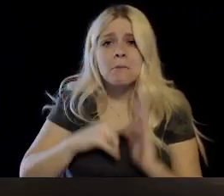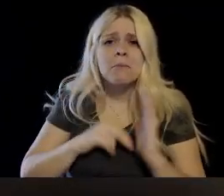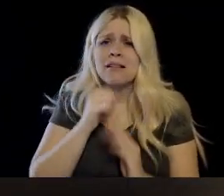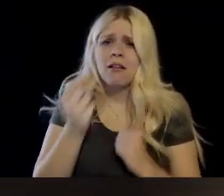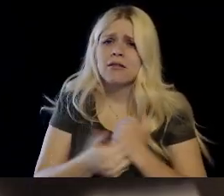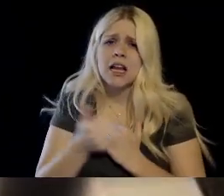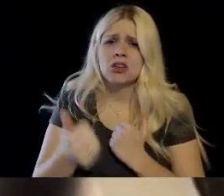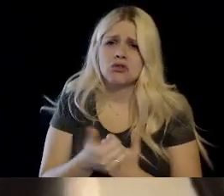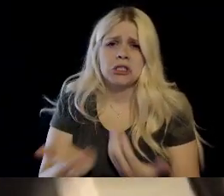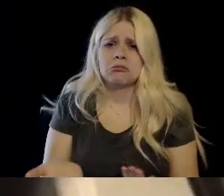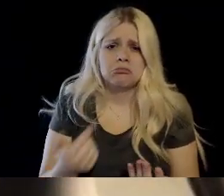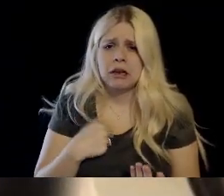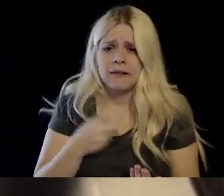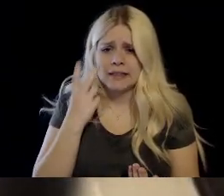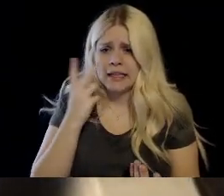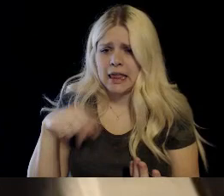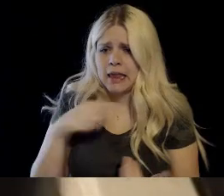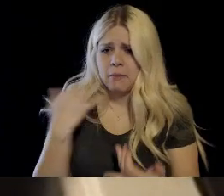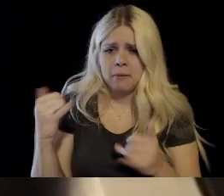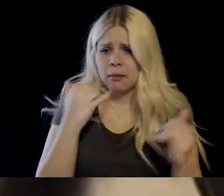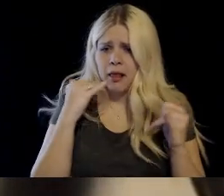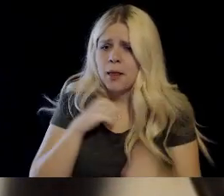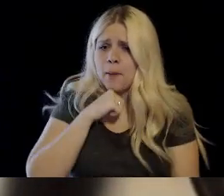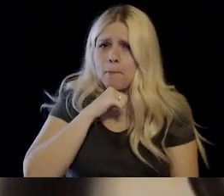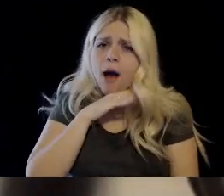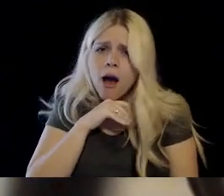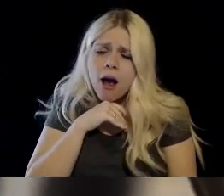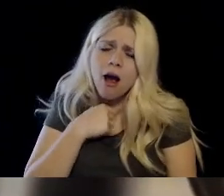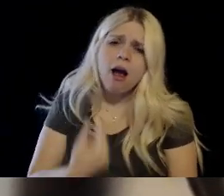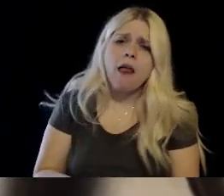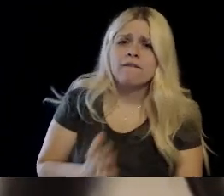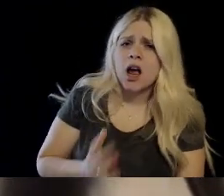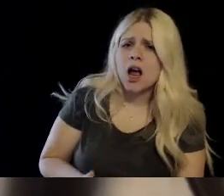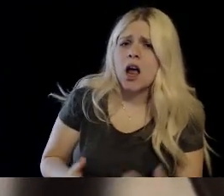I've seen them play in the water and the mud with no problem. So, it's just a new thing.